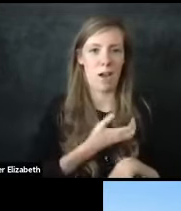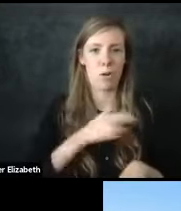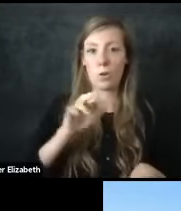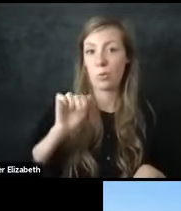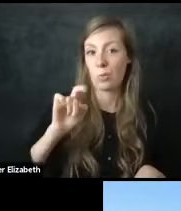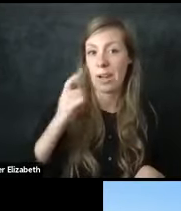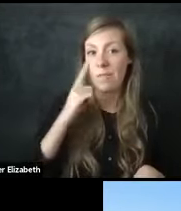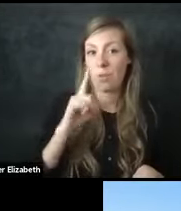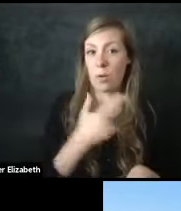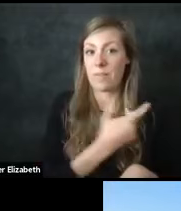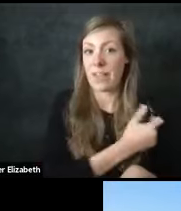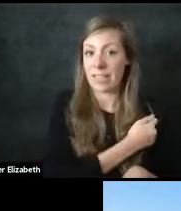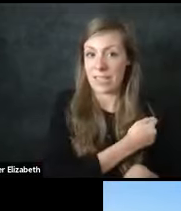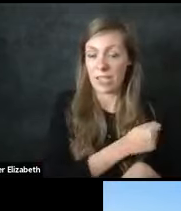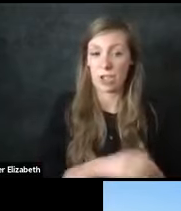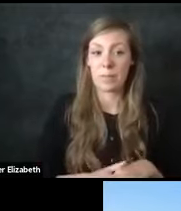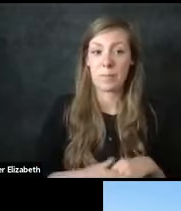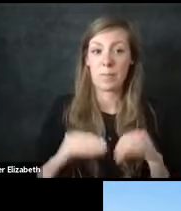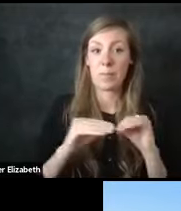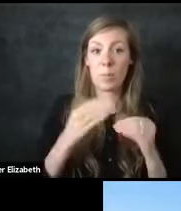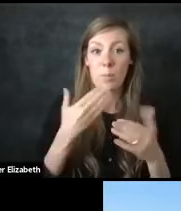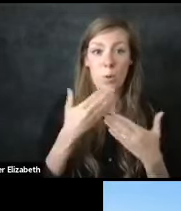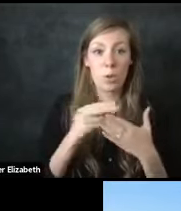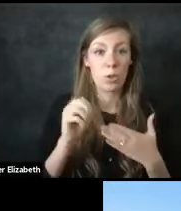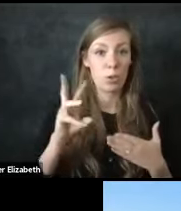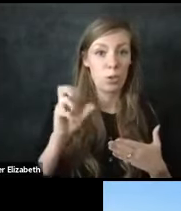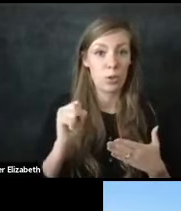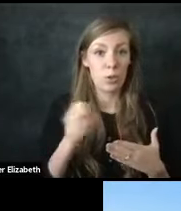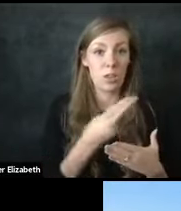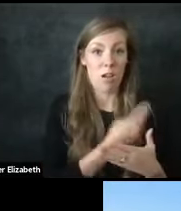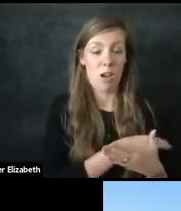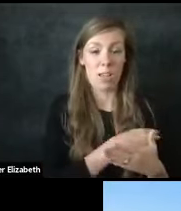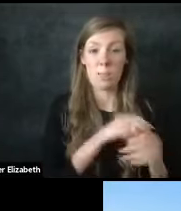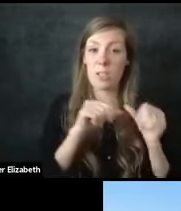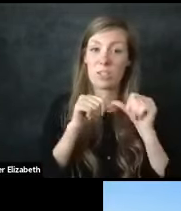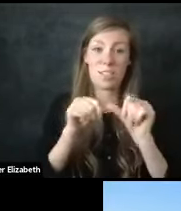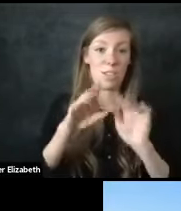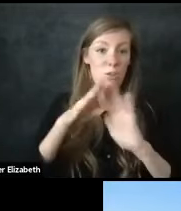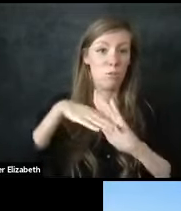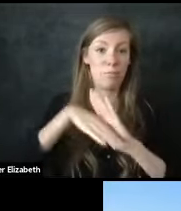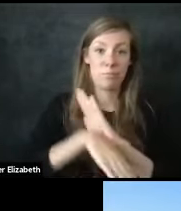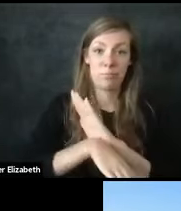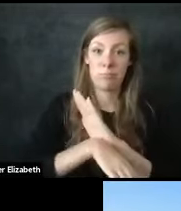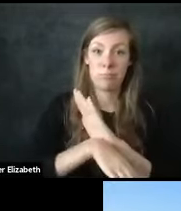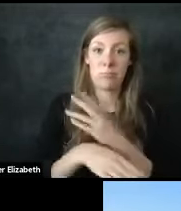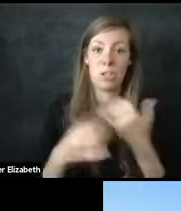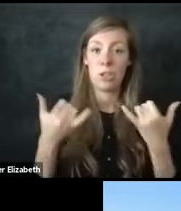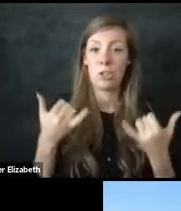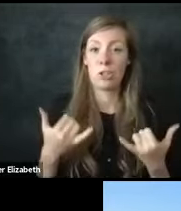More good news reports is that hospitalizations continue to decrease. There are currently 22 people in Sonoma